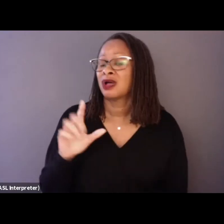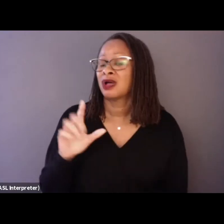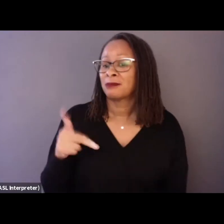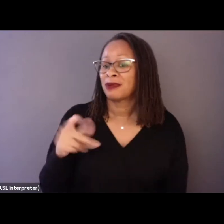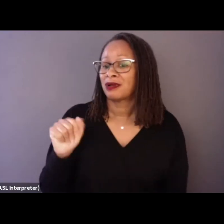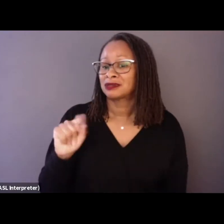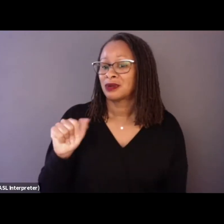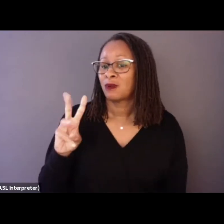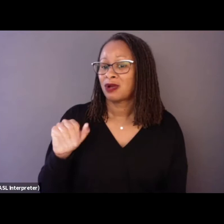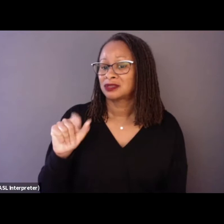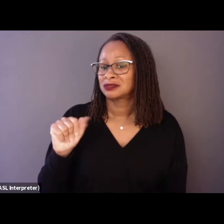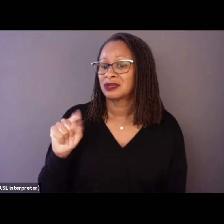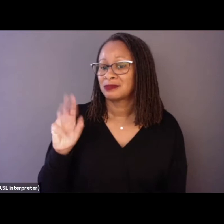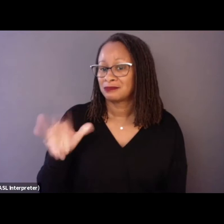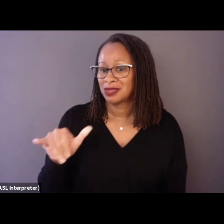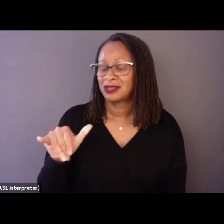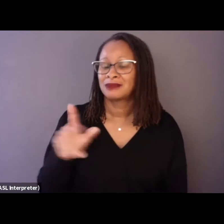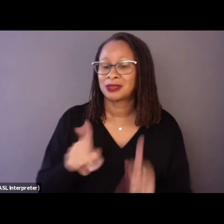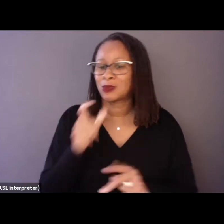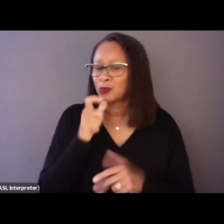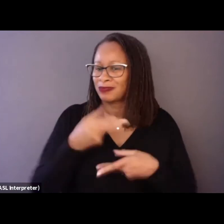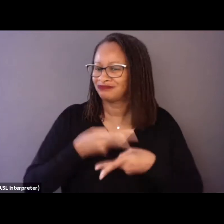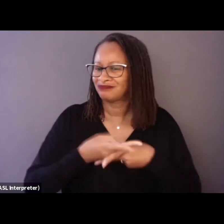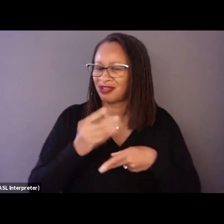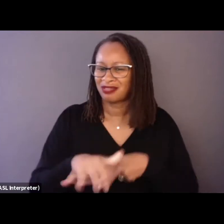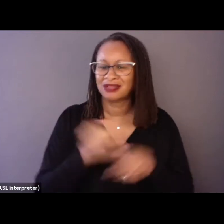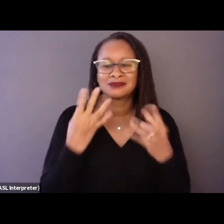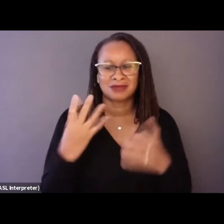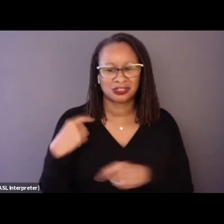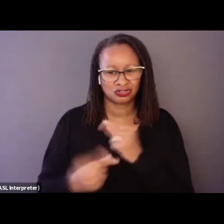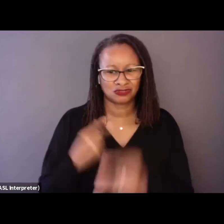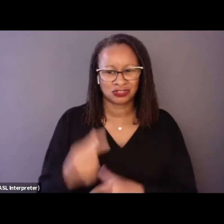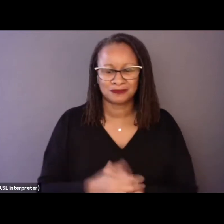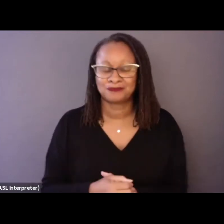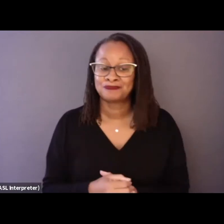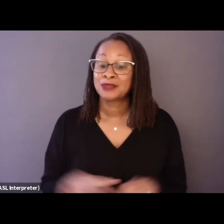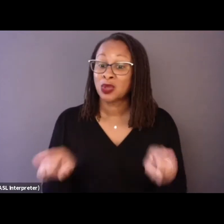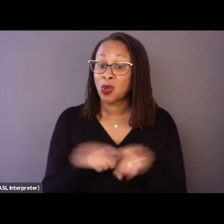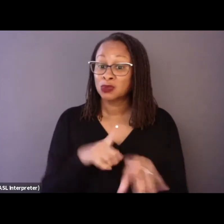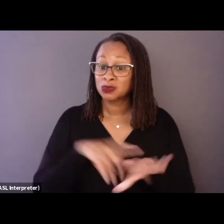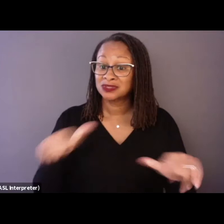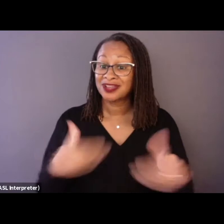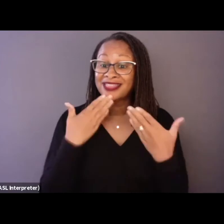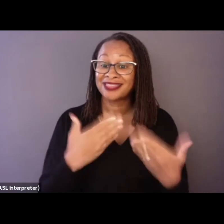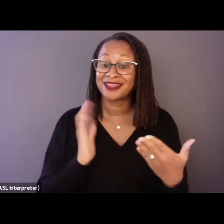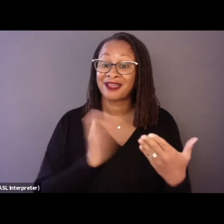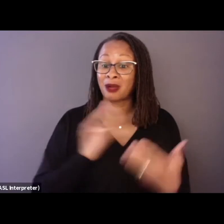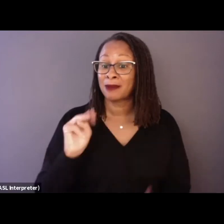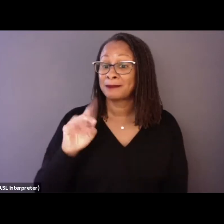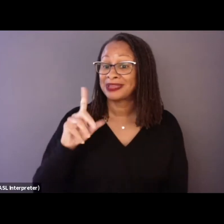who have been stewards of this land for generations. I would also like to thank our media sponsor IndieWire